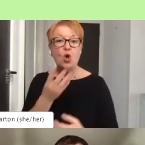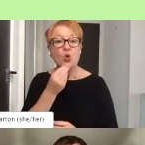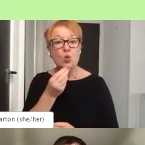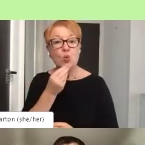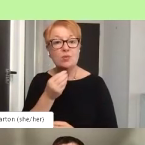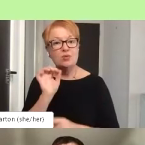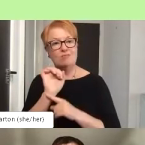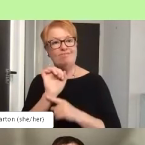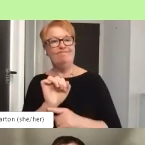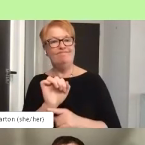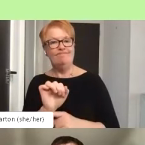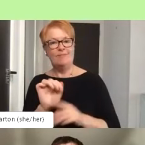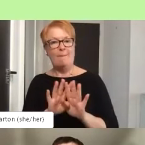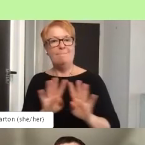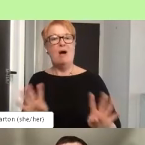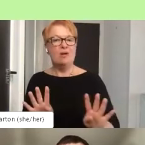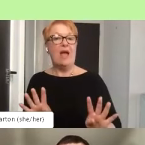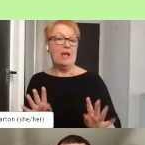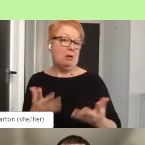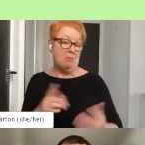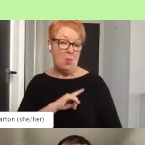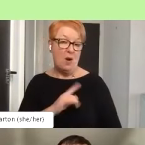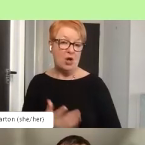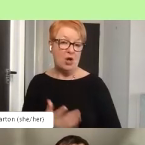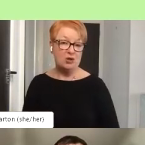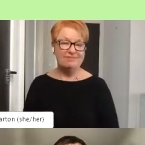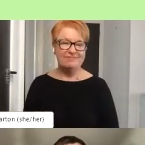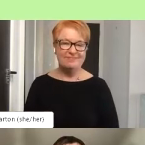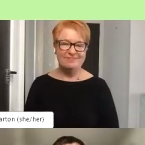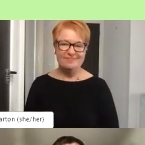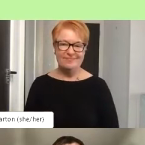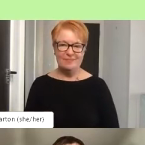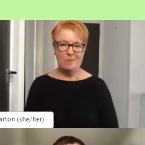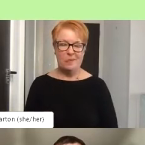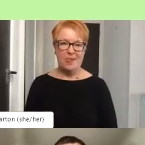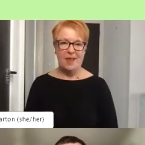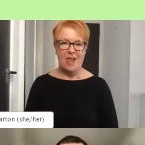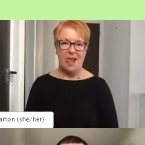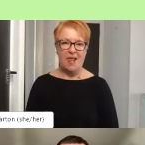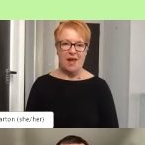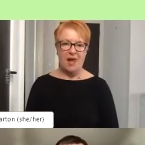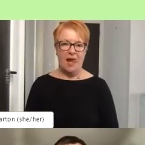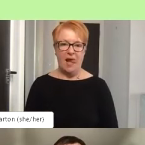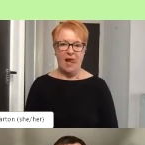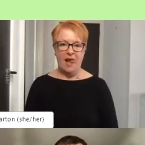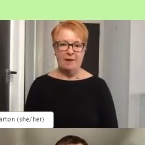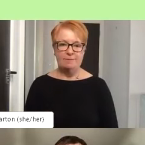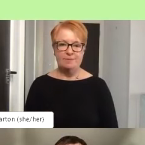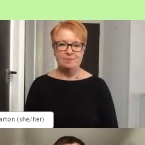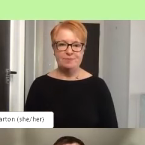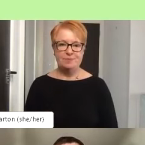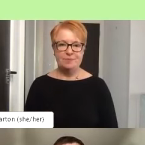you know, so I come up with this proposal imagining, okay, at that moment, it felt very safe.